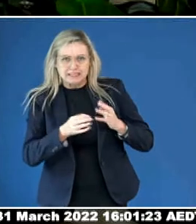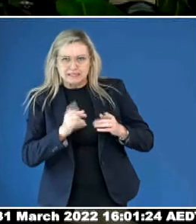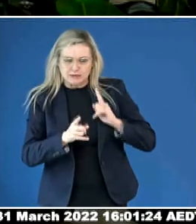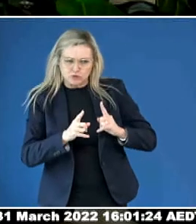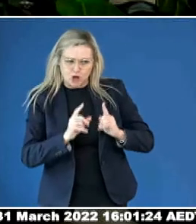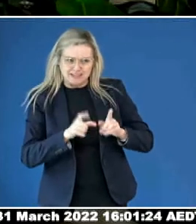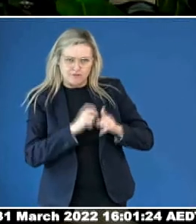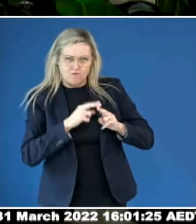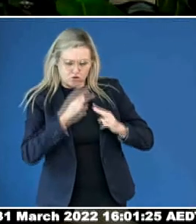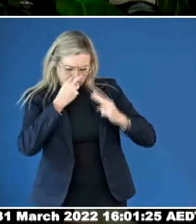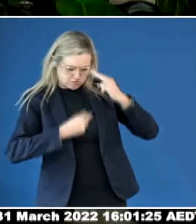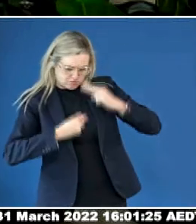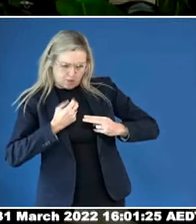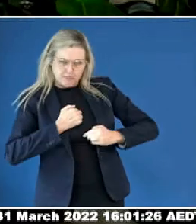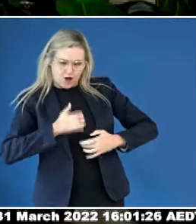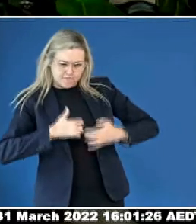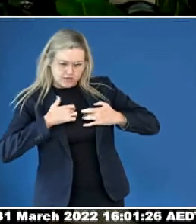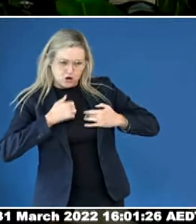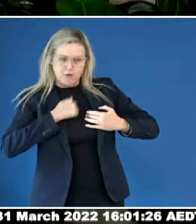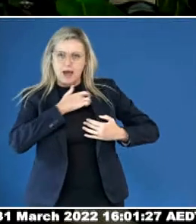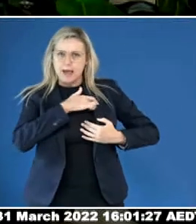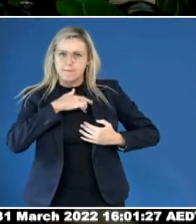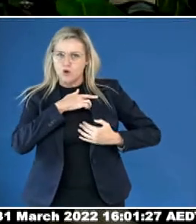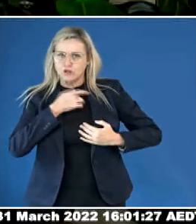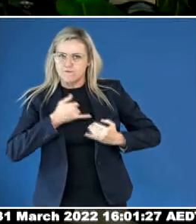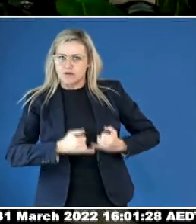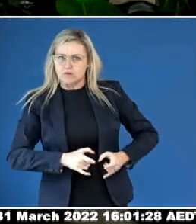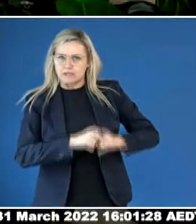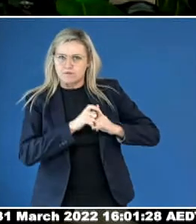We may have executive functioning challenges so the logistics of navigating an already